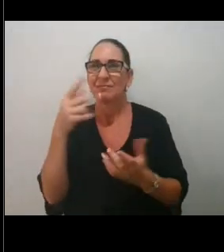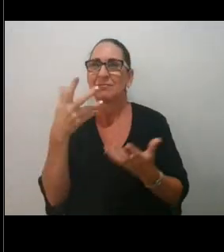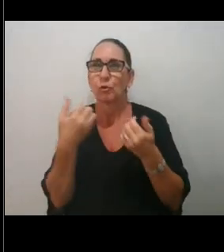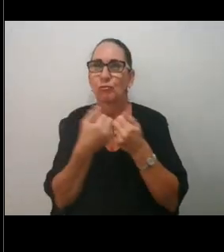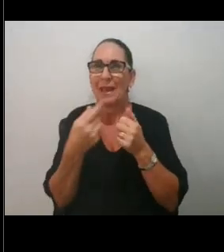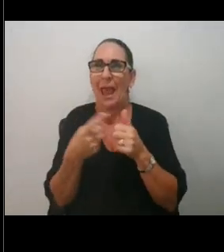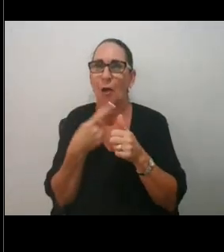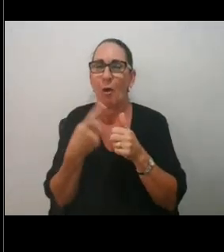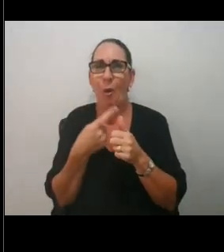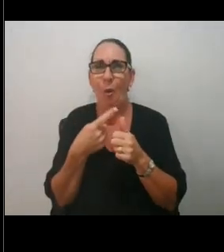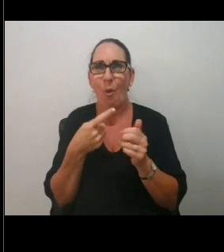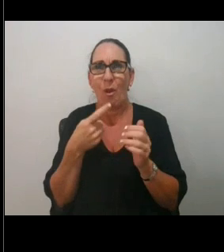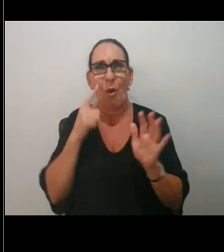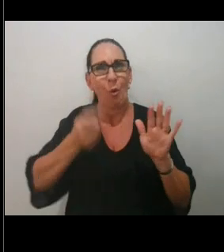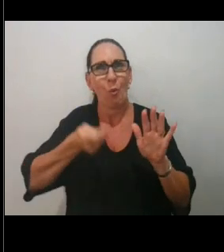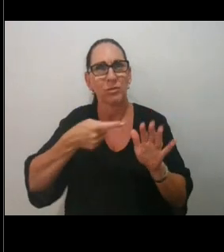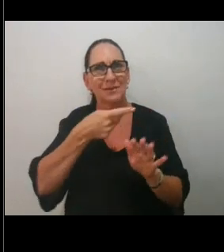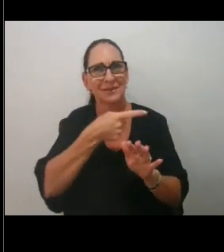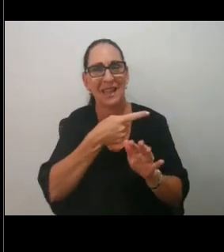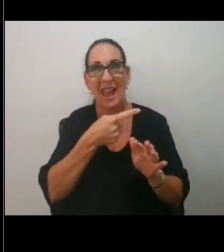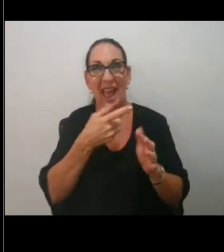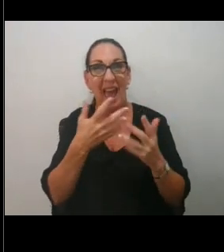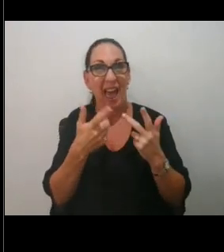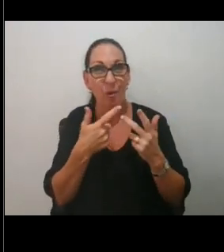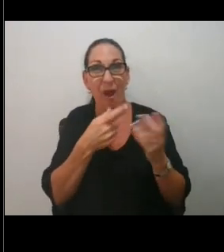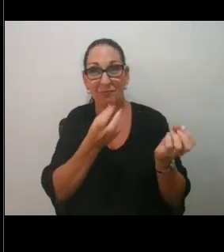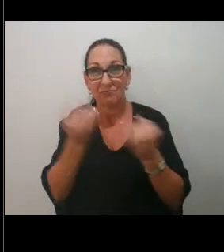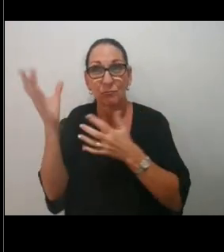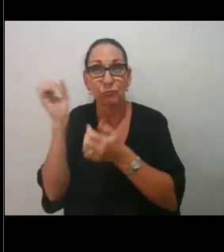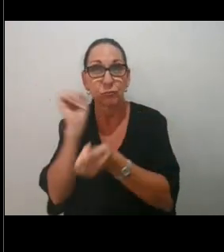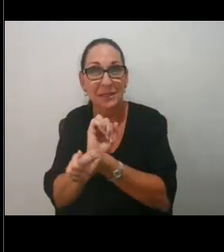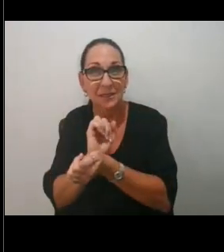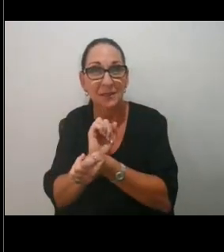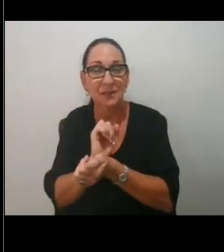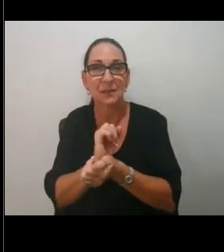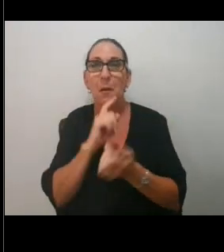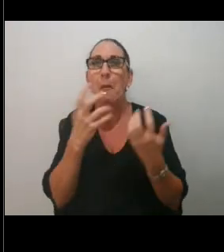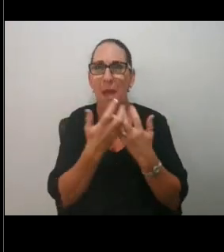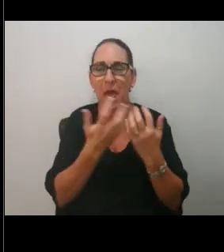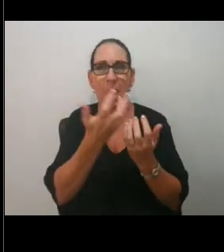we do have a large number of people are referred to the Drug and Alcohol Court who are in custody